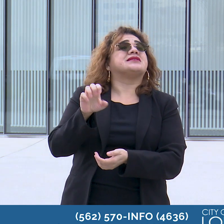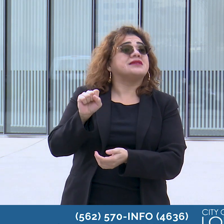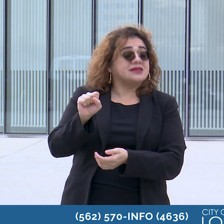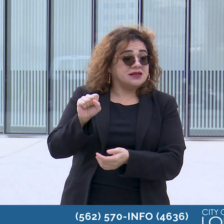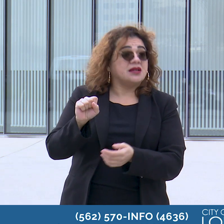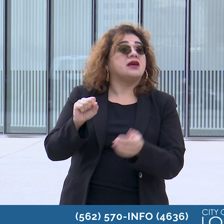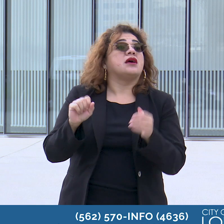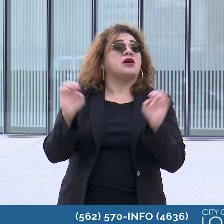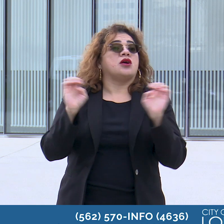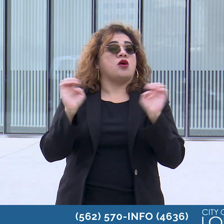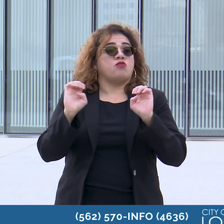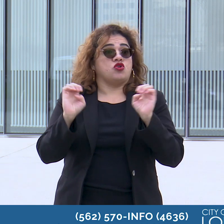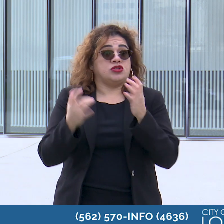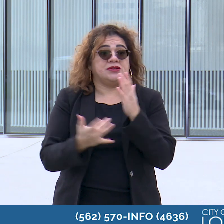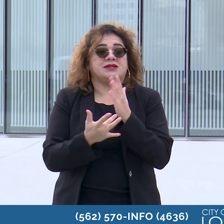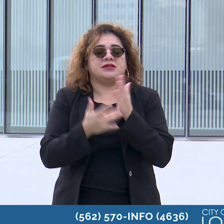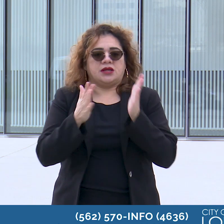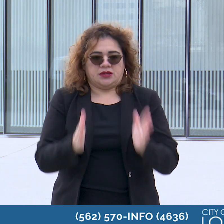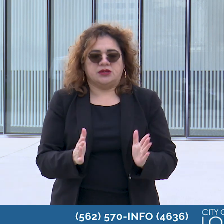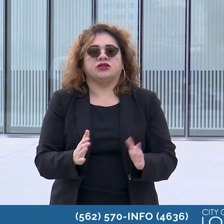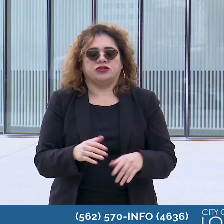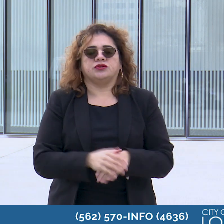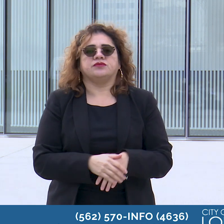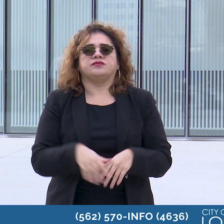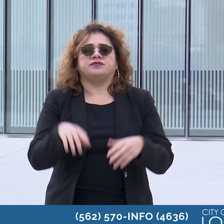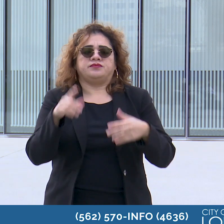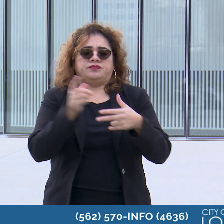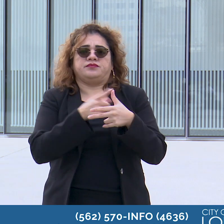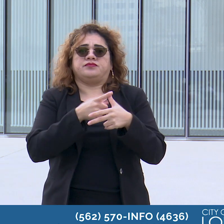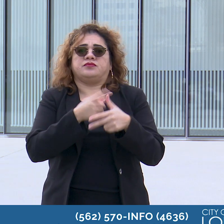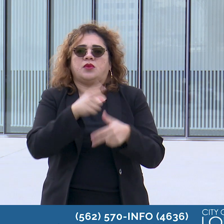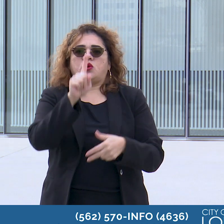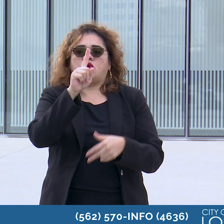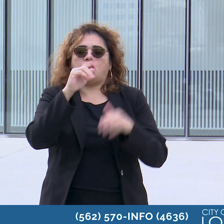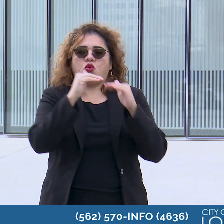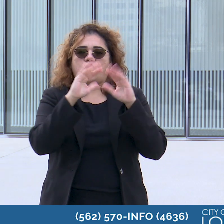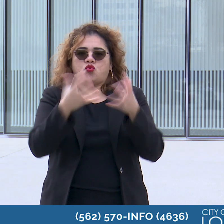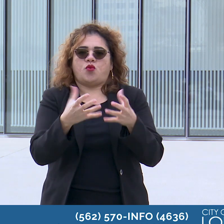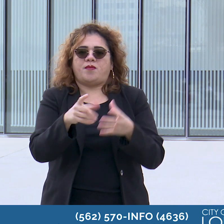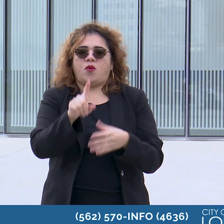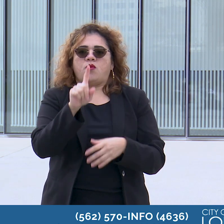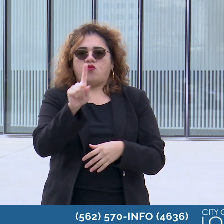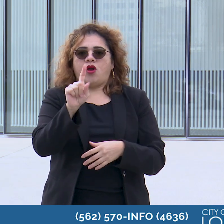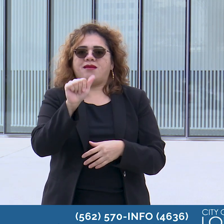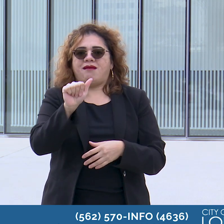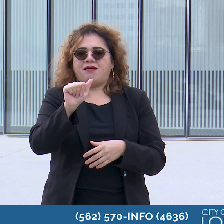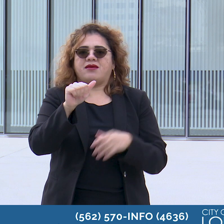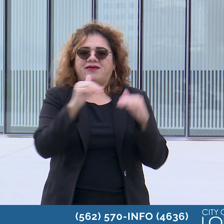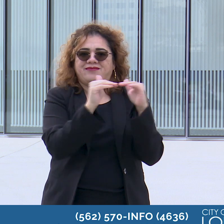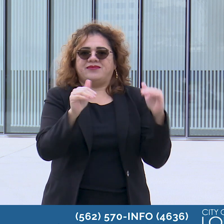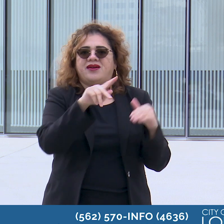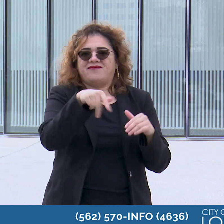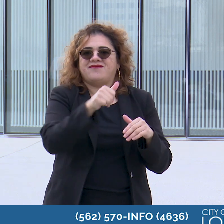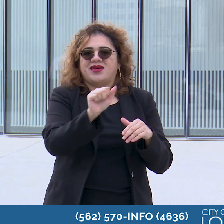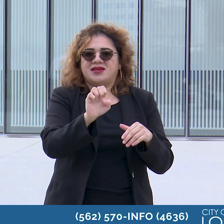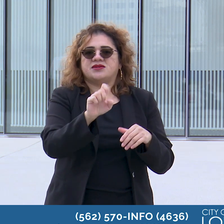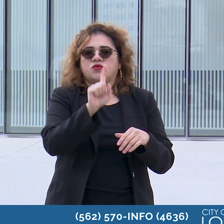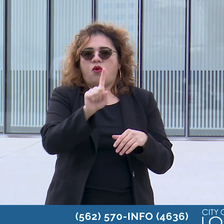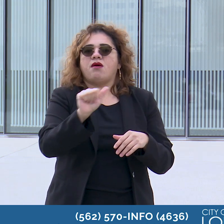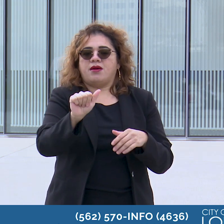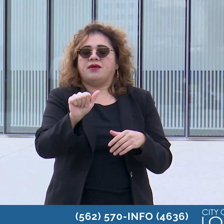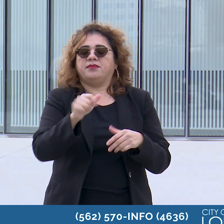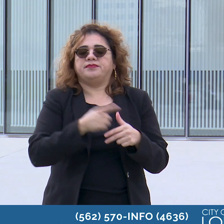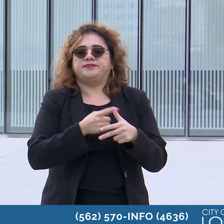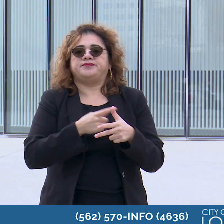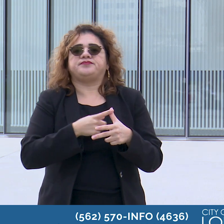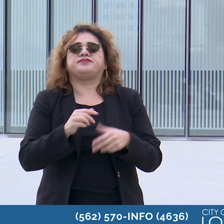To have enough vaccine doses to get through that group, group A, is going to take us months